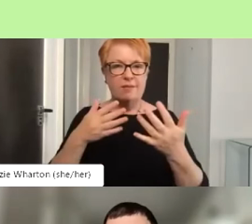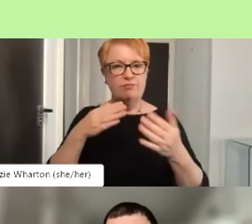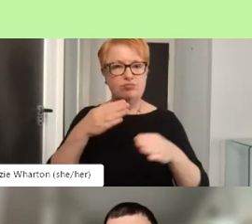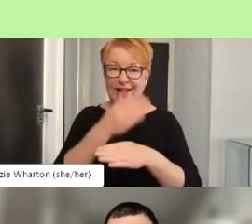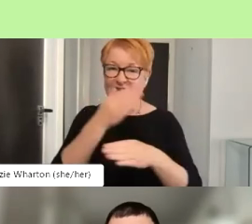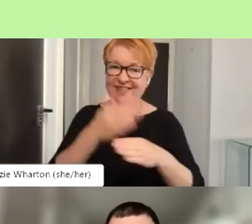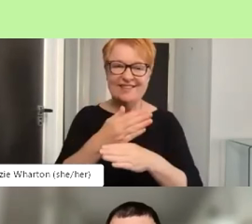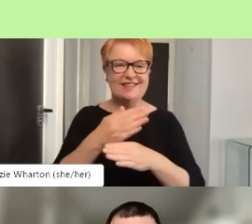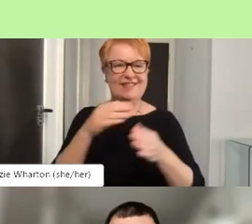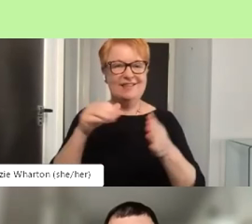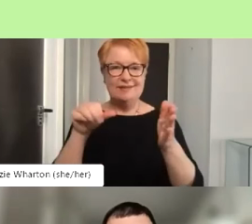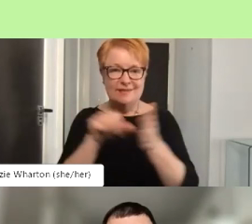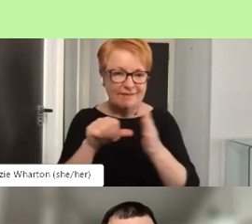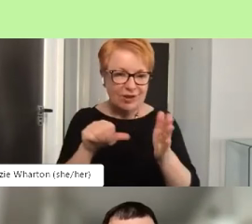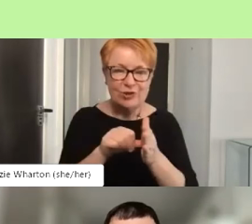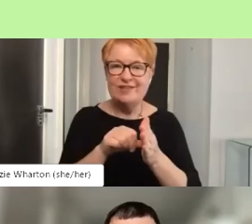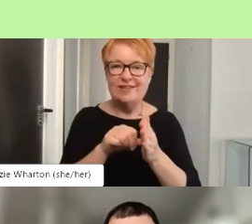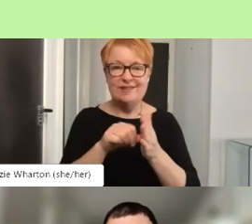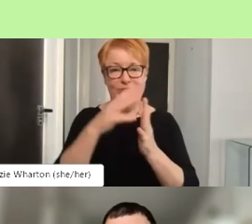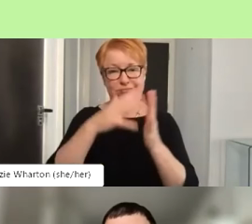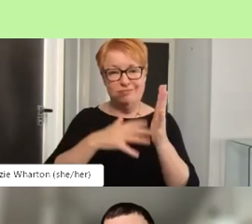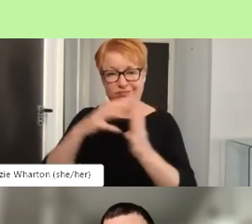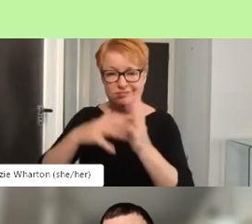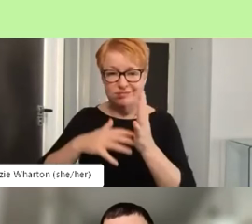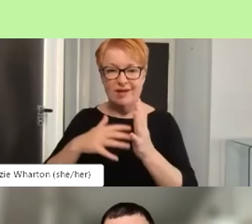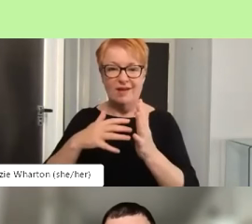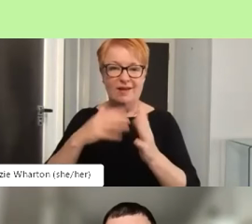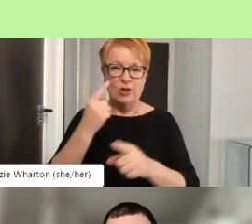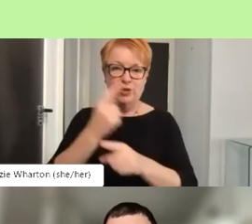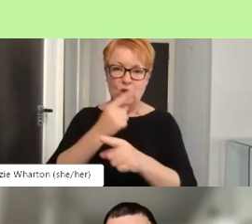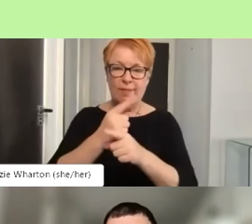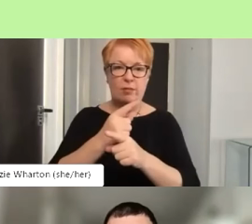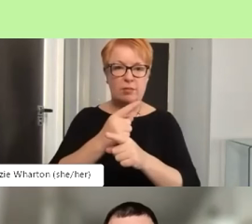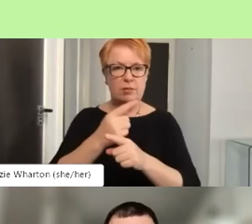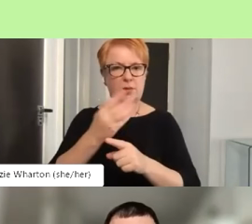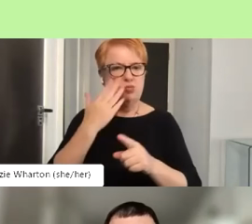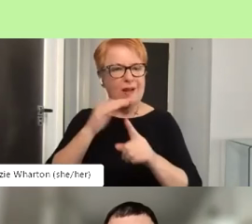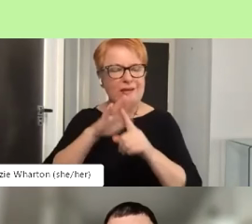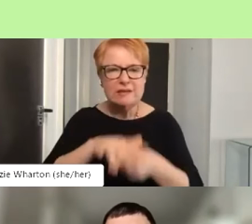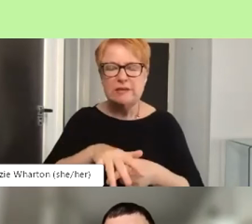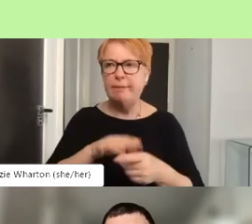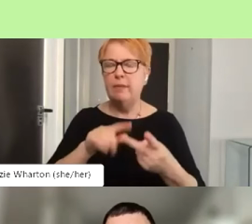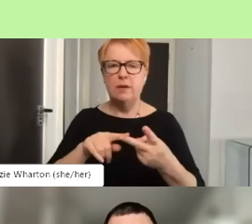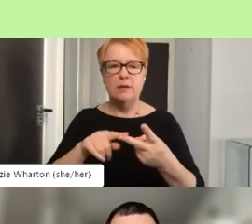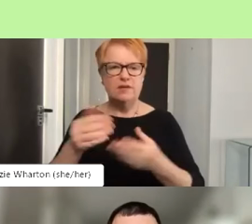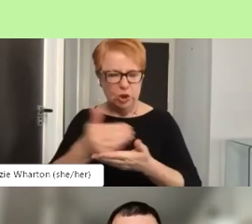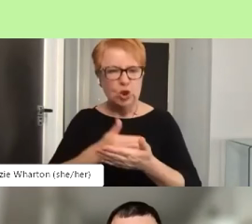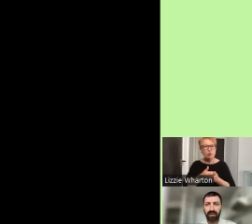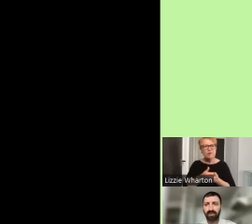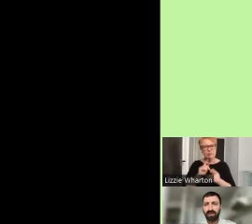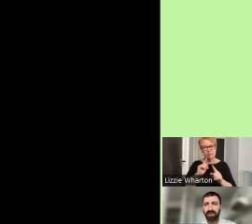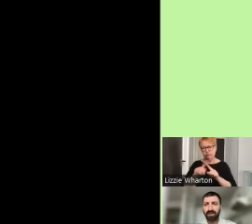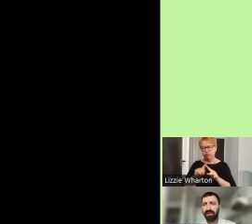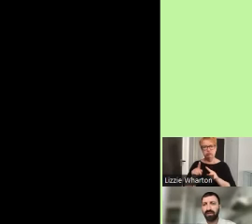know, like in terms of like, from security to racism, and you know, other issues, even within the camps, and the